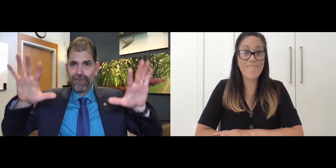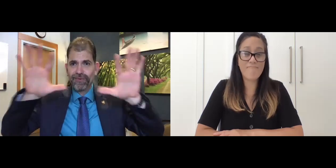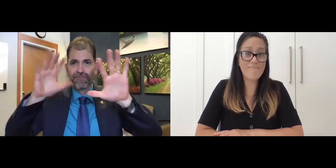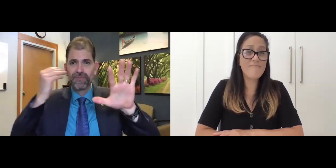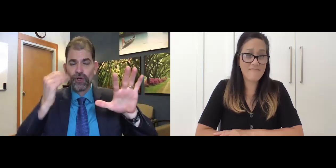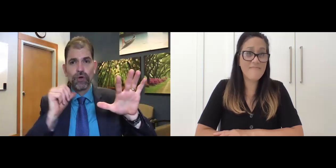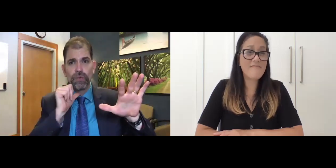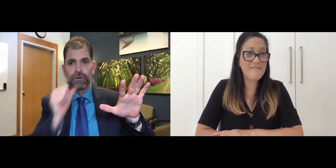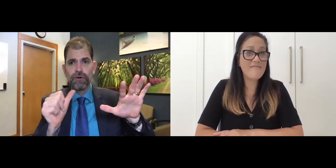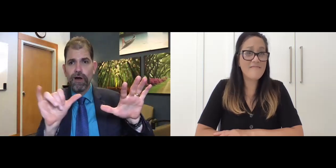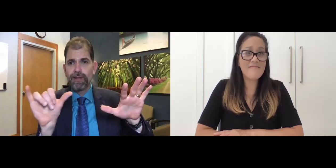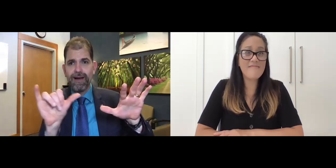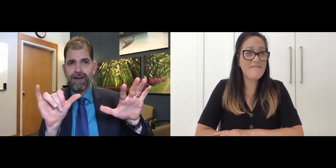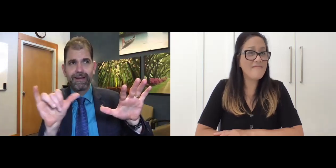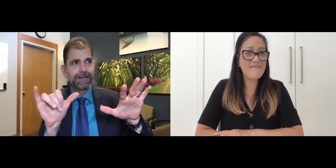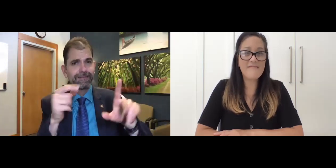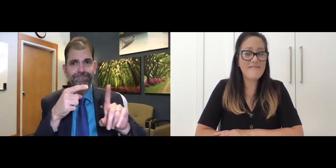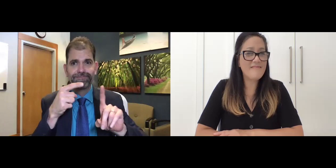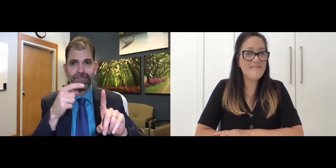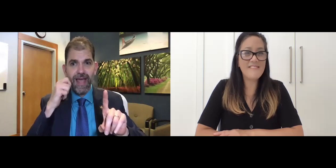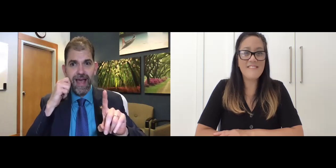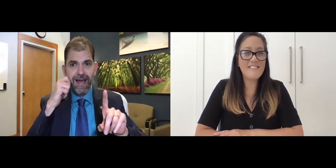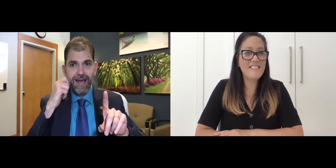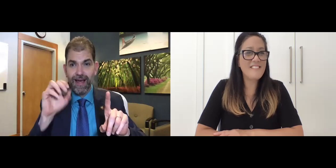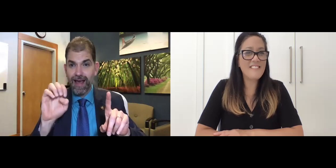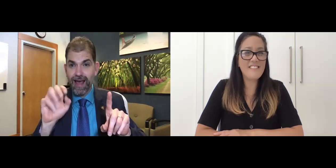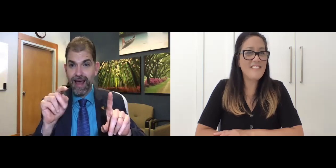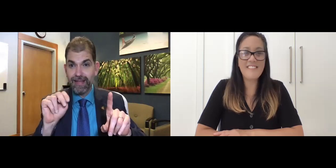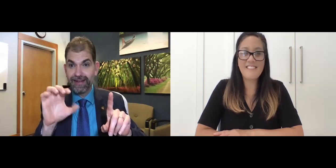that deaf and hard of hearing people are growing more comfortable with it.